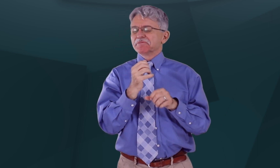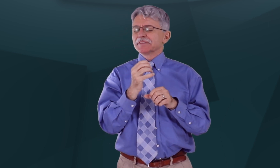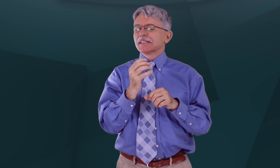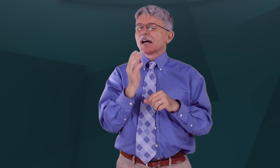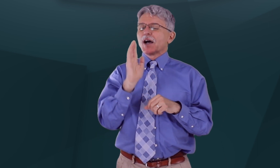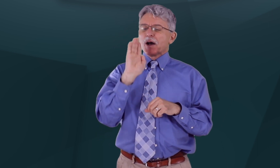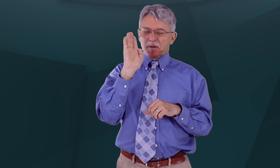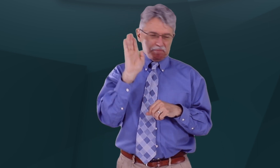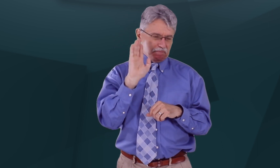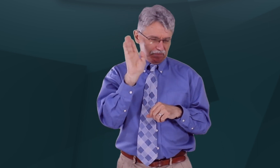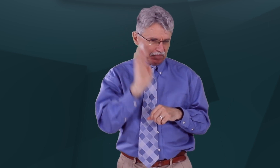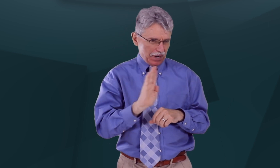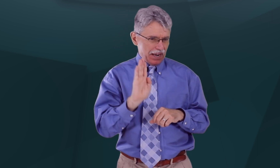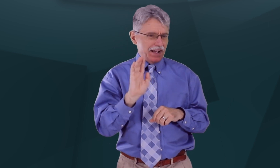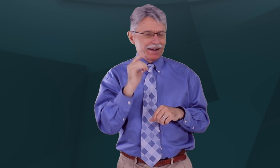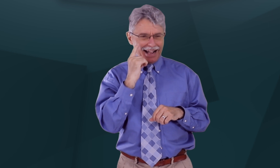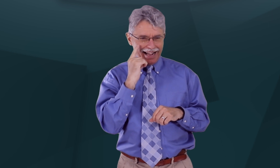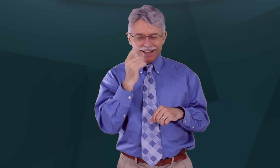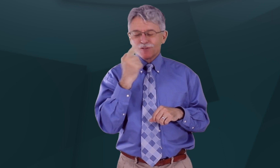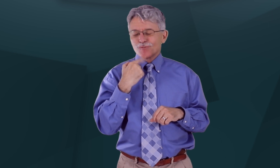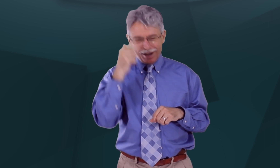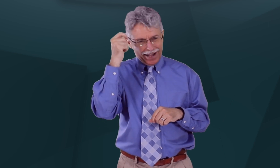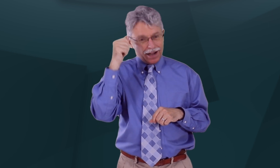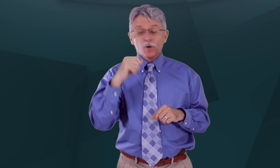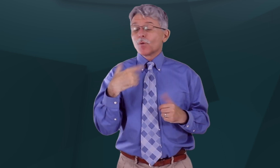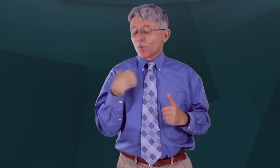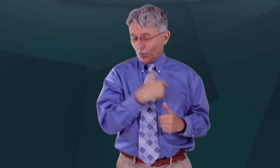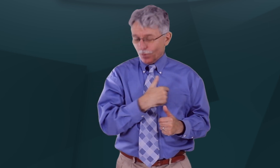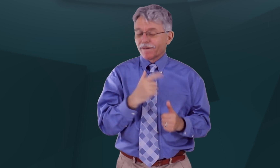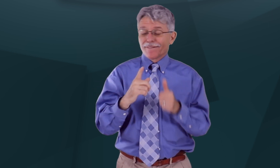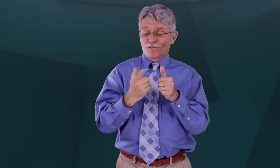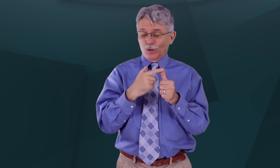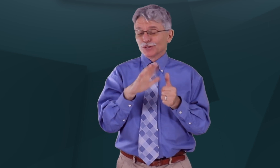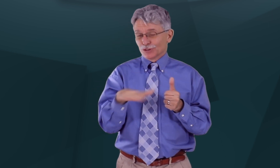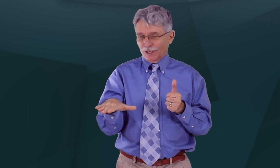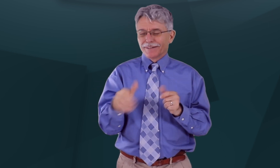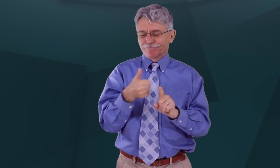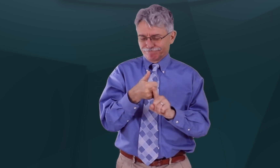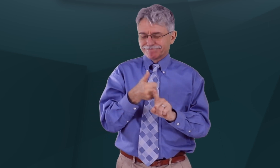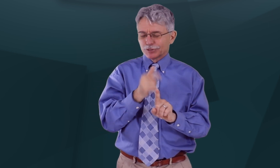So brown-eyed, red-haired girl, and our first child was --